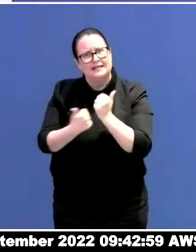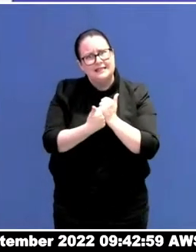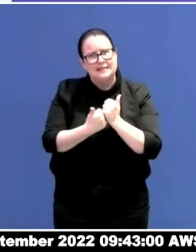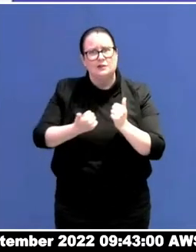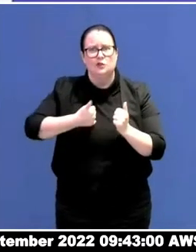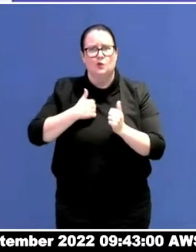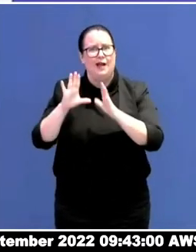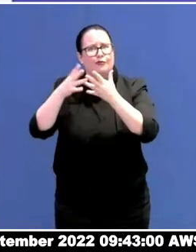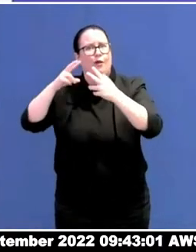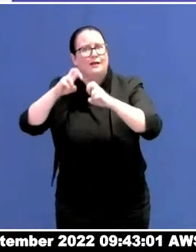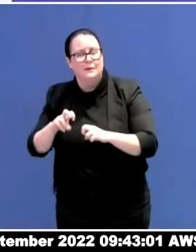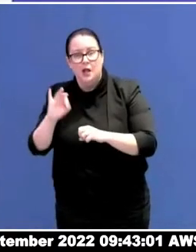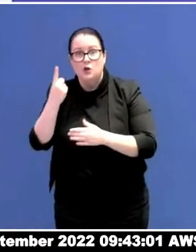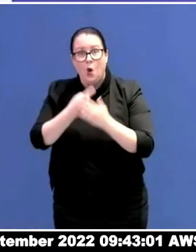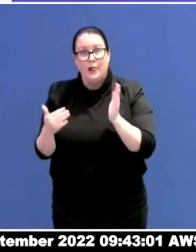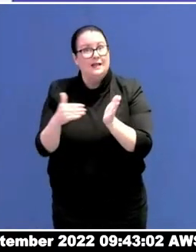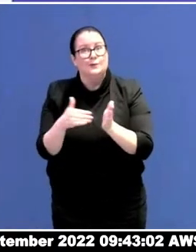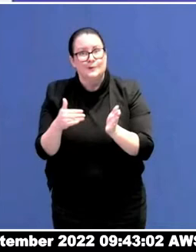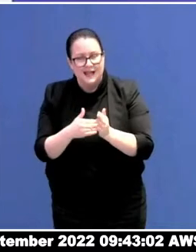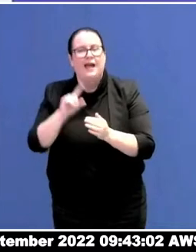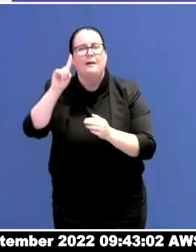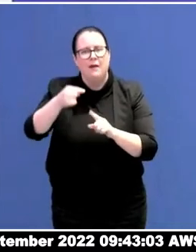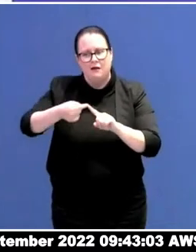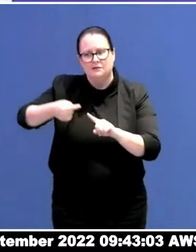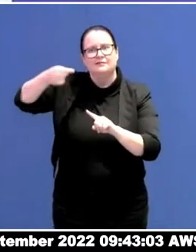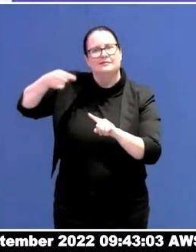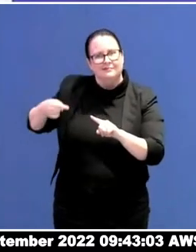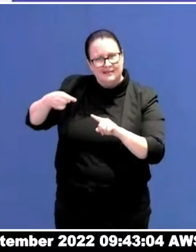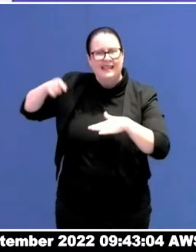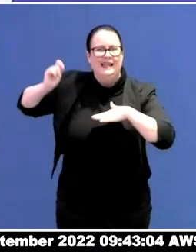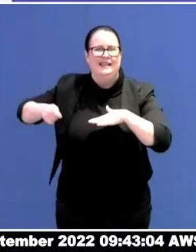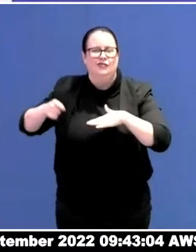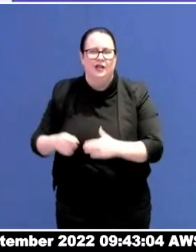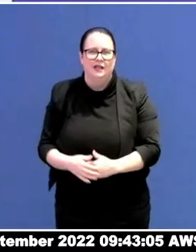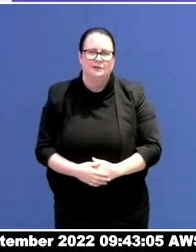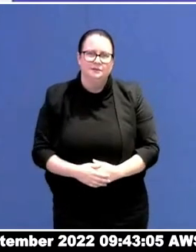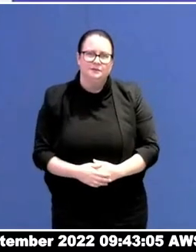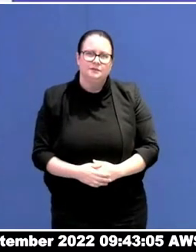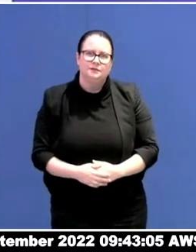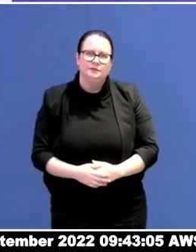Commission, not only at this hearing but at another hearing as well and to wish her every